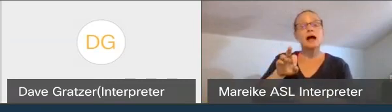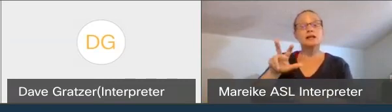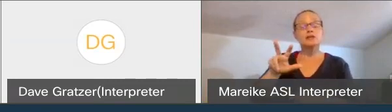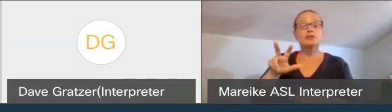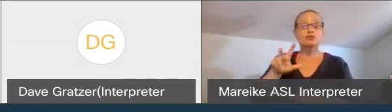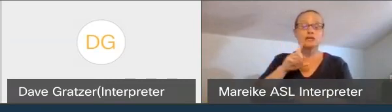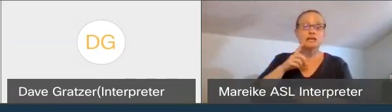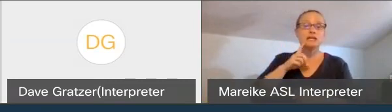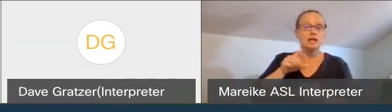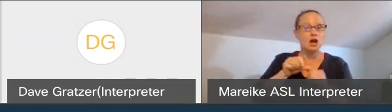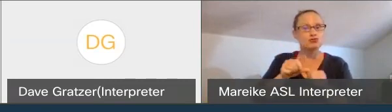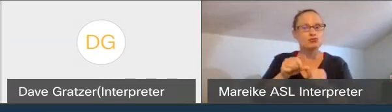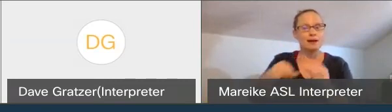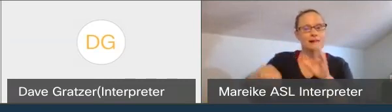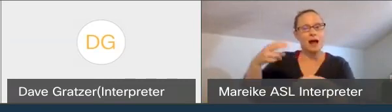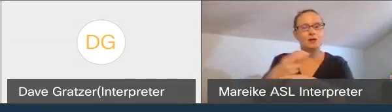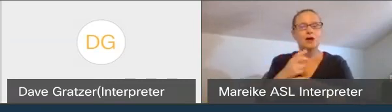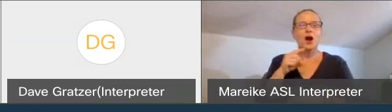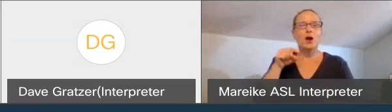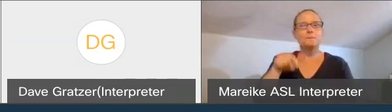were actually 0.08% of our population,